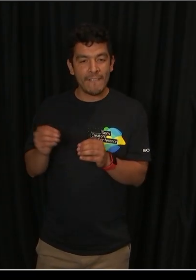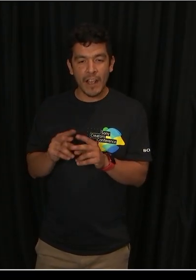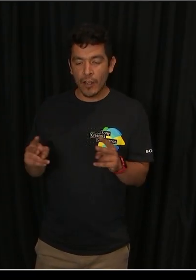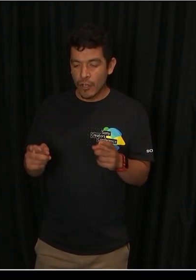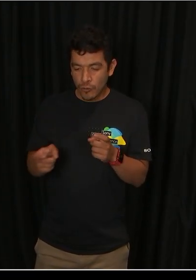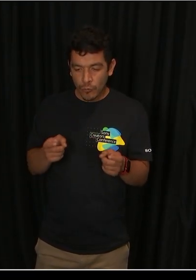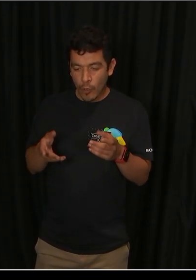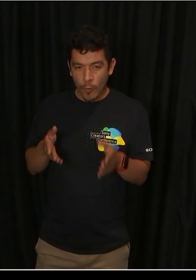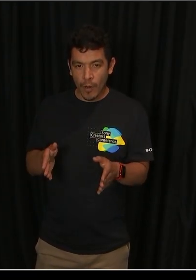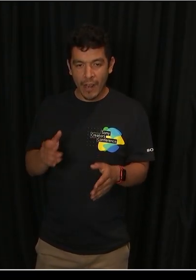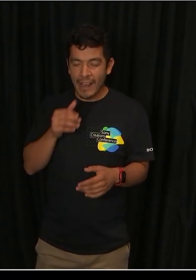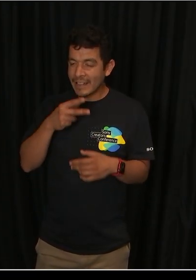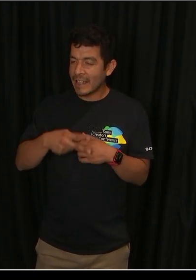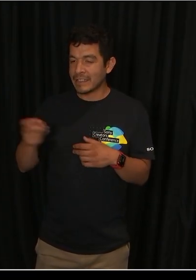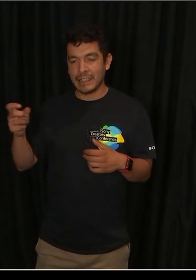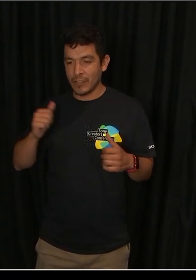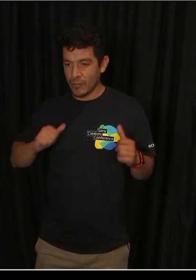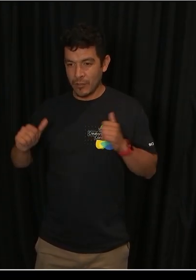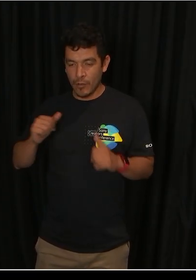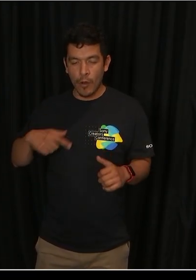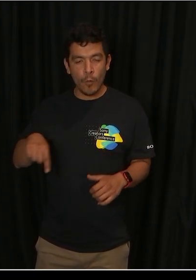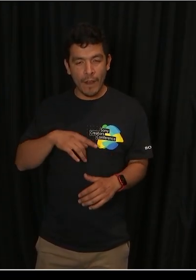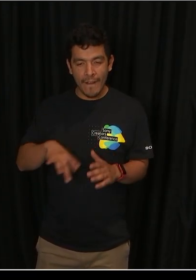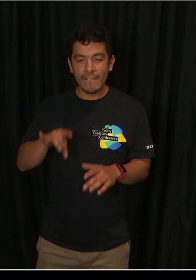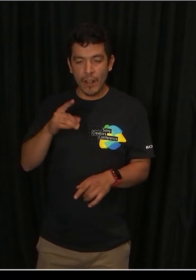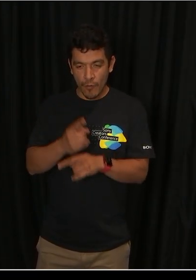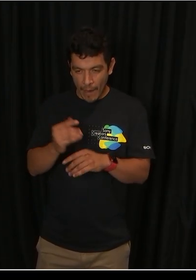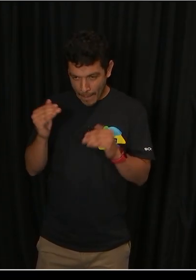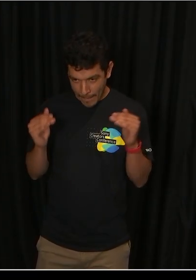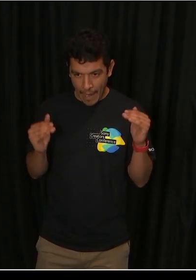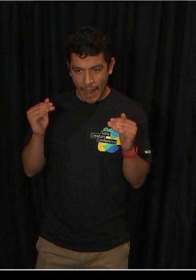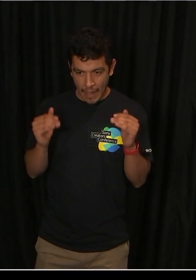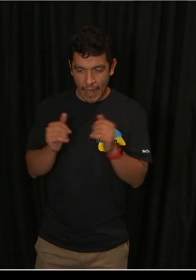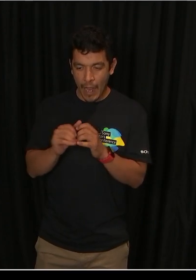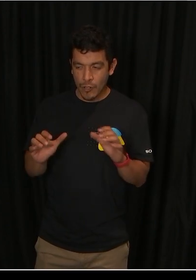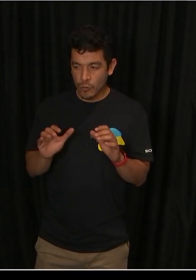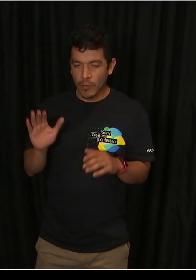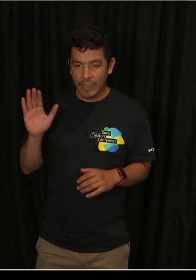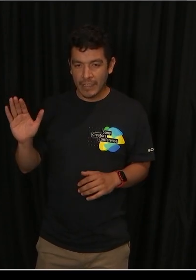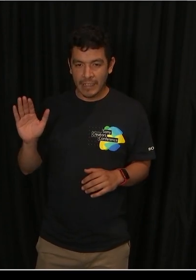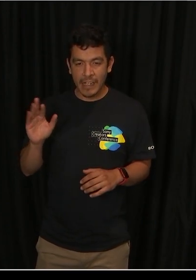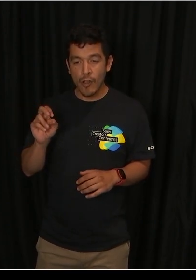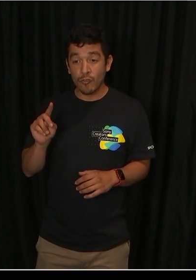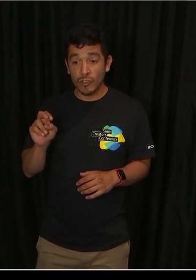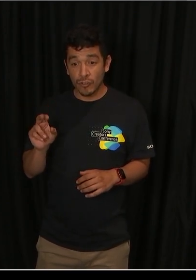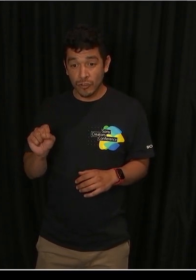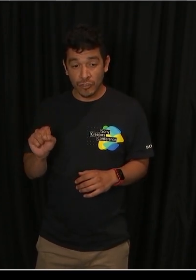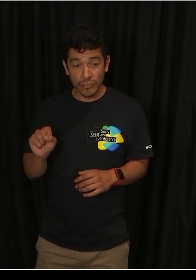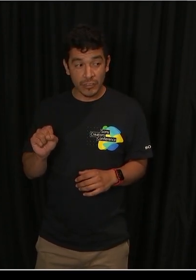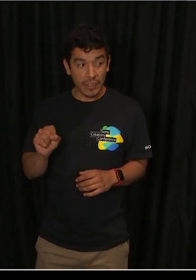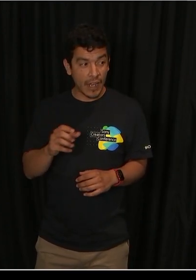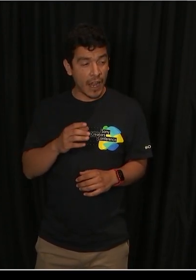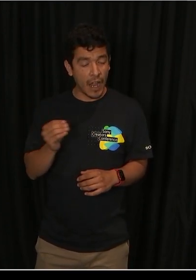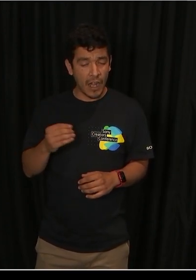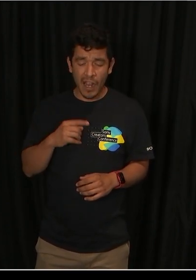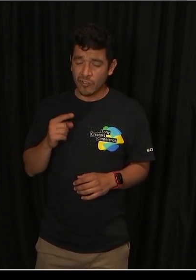He's not stealing the show. We found the right balance of how to do his renders. And I just really love the kind of